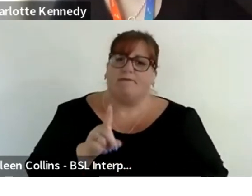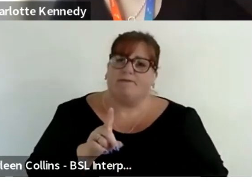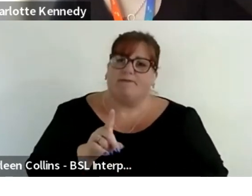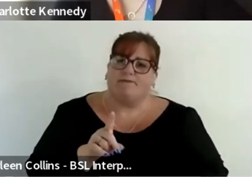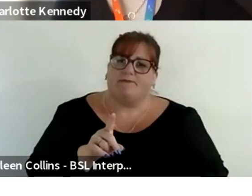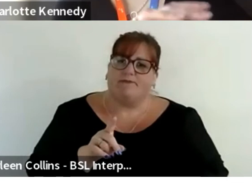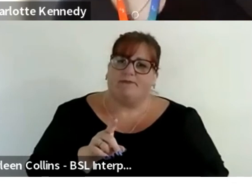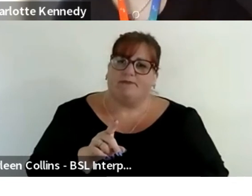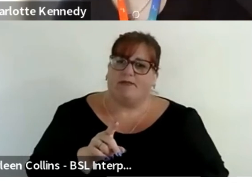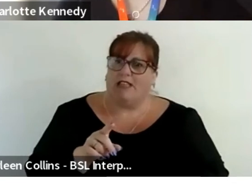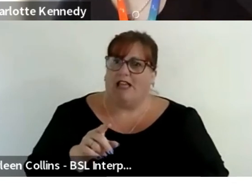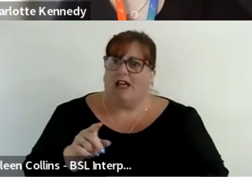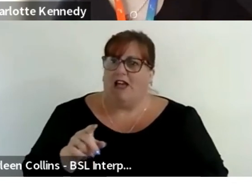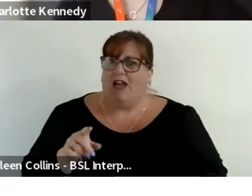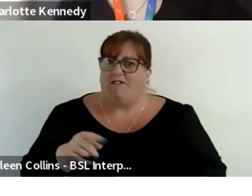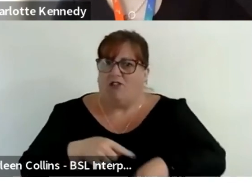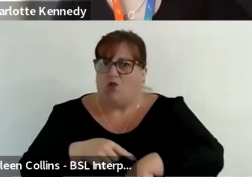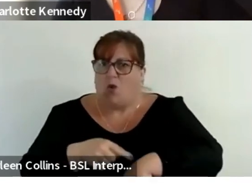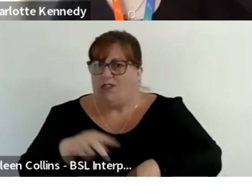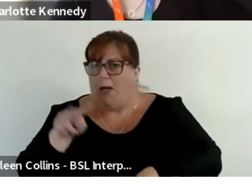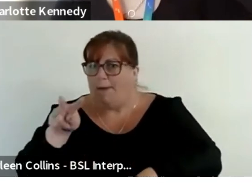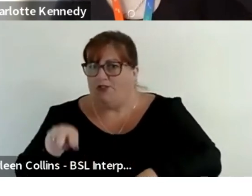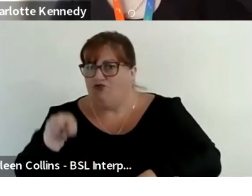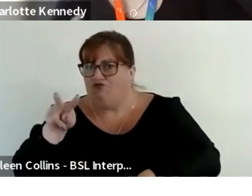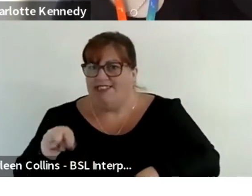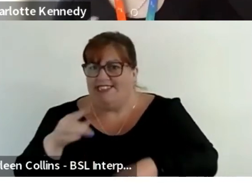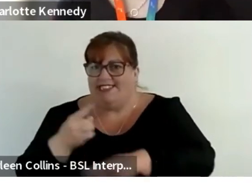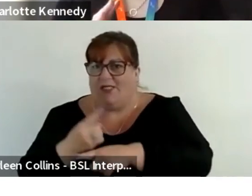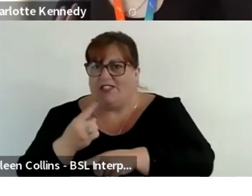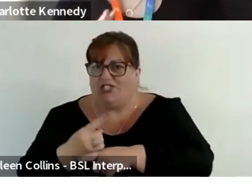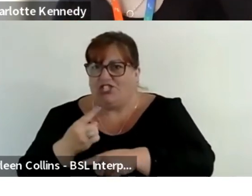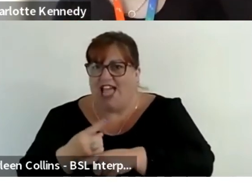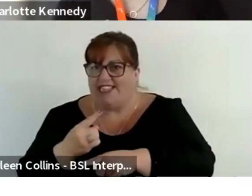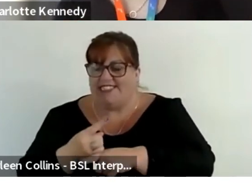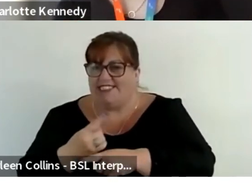read the chat, as it has been going on, too many distractions.